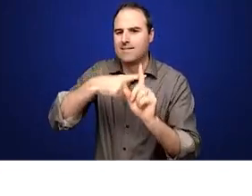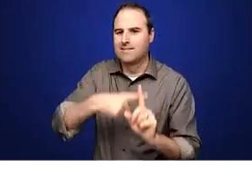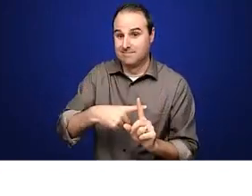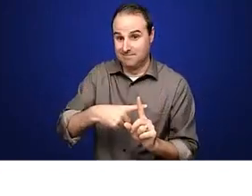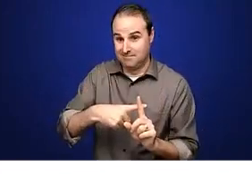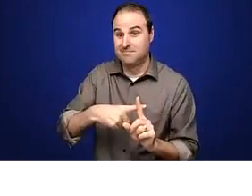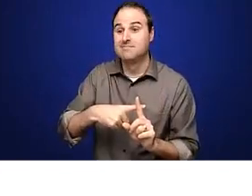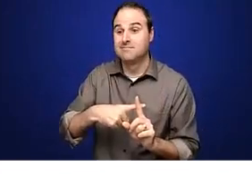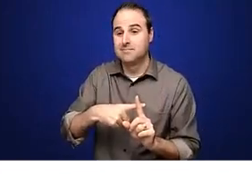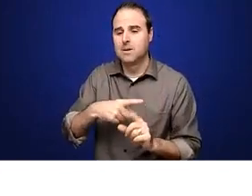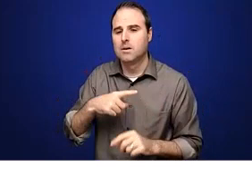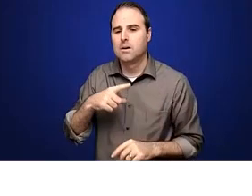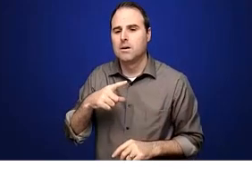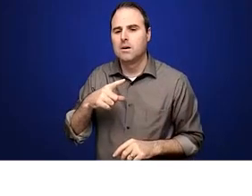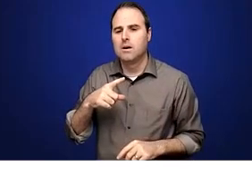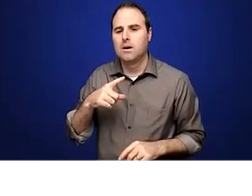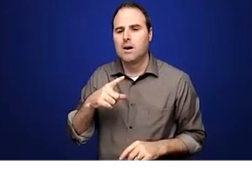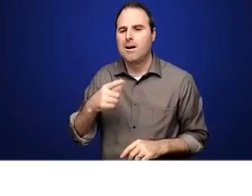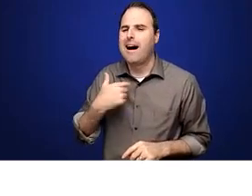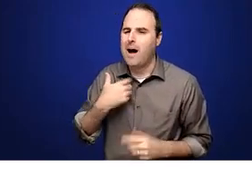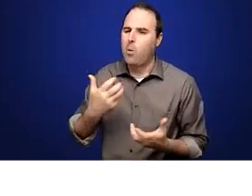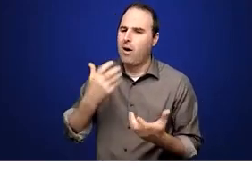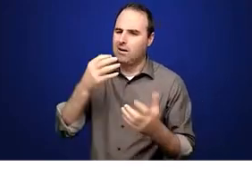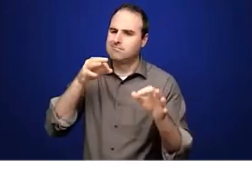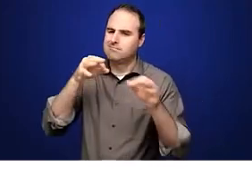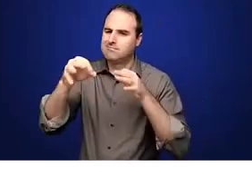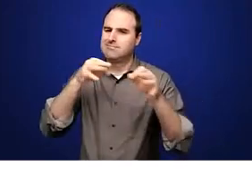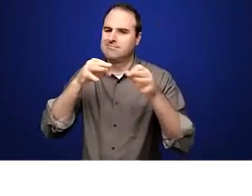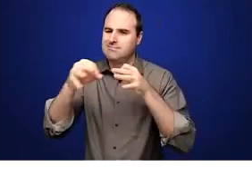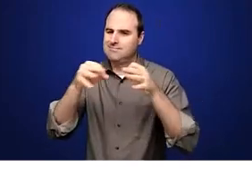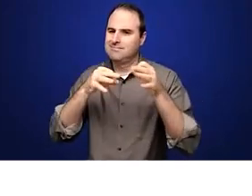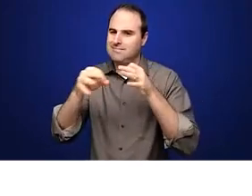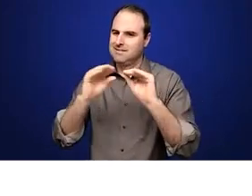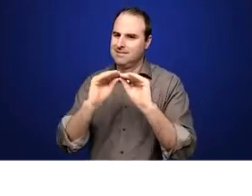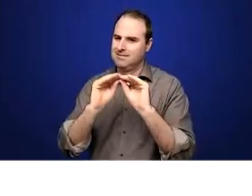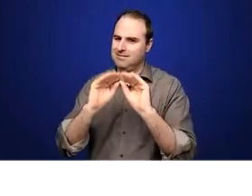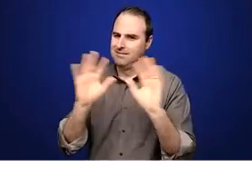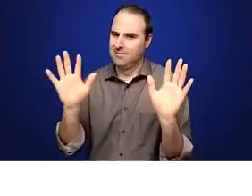that there is no doubt that we could not have developed